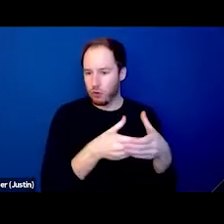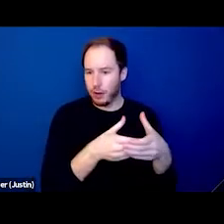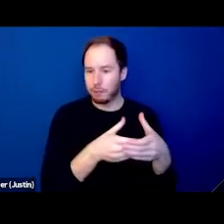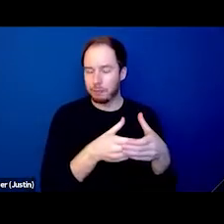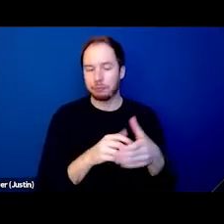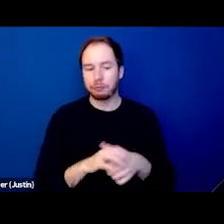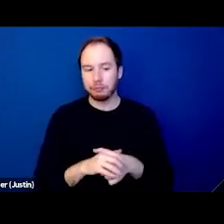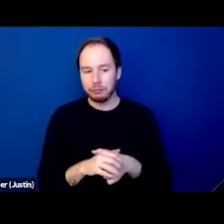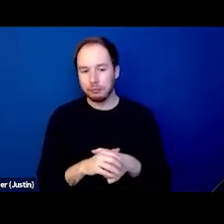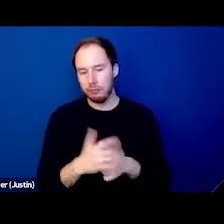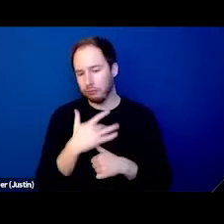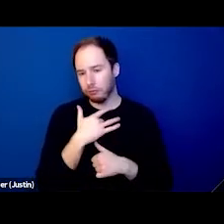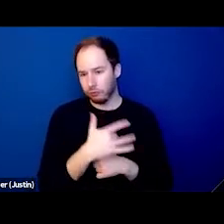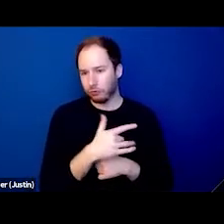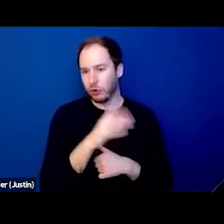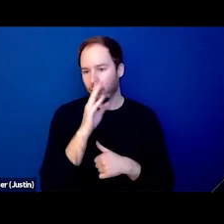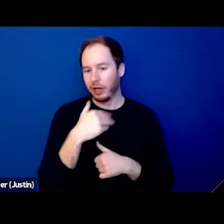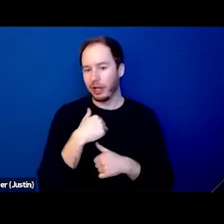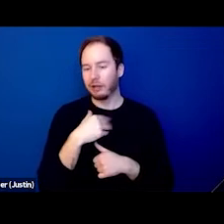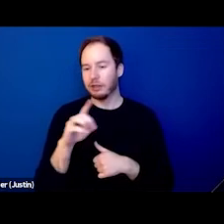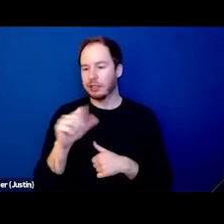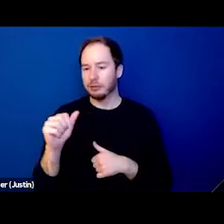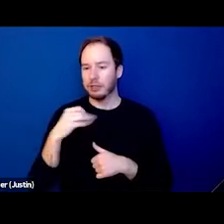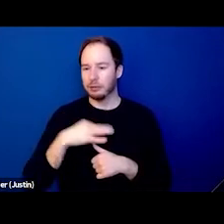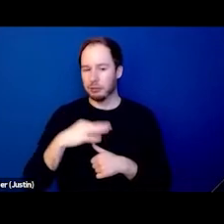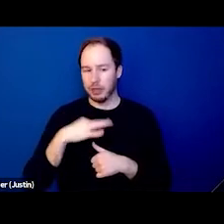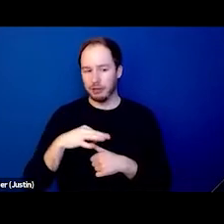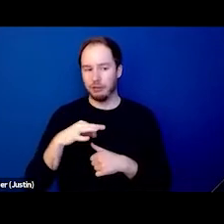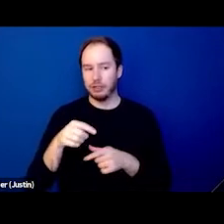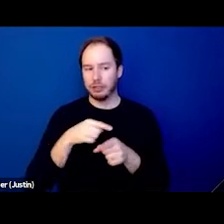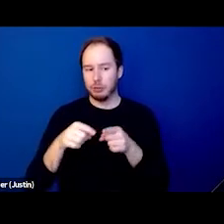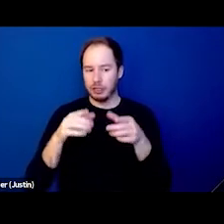And usually they'll also have a disability benefit specialist available.